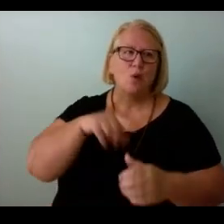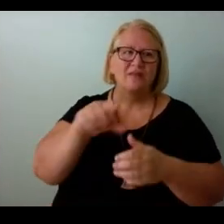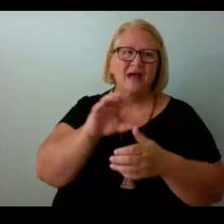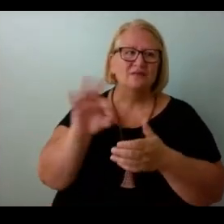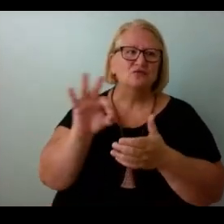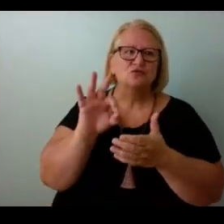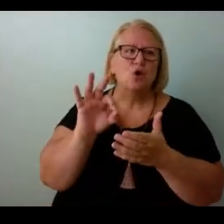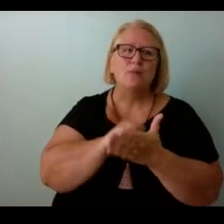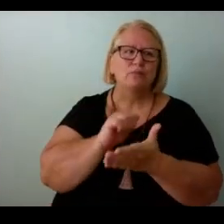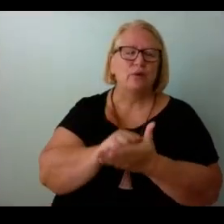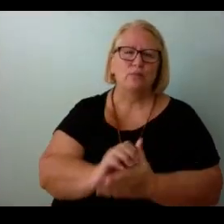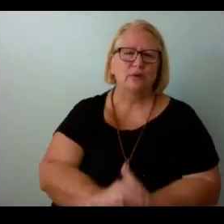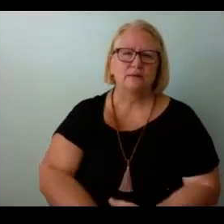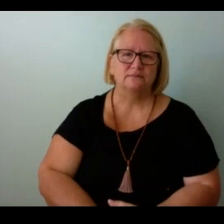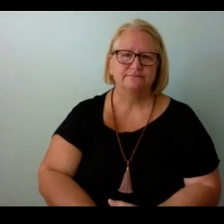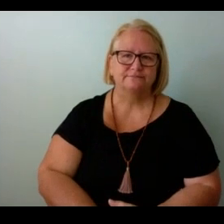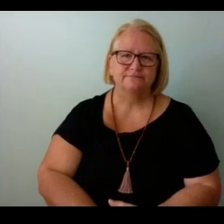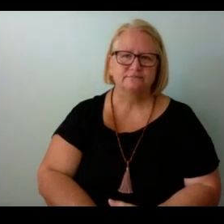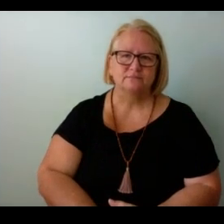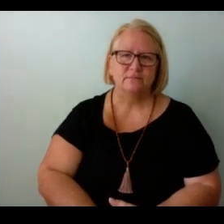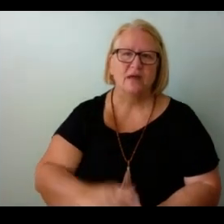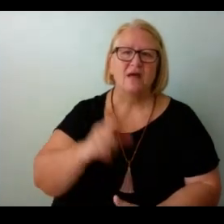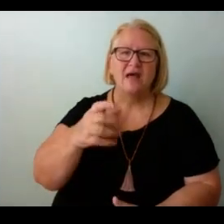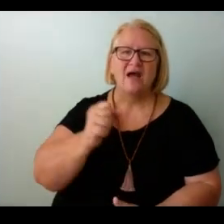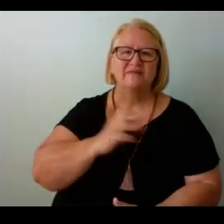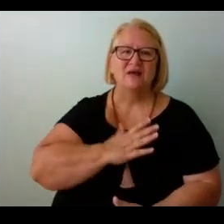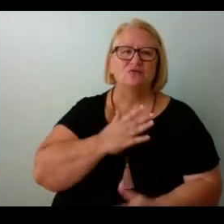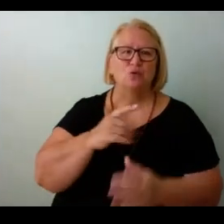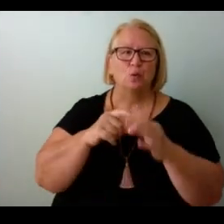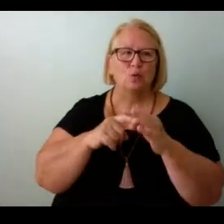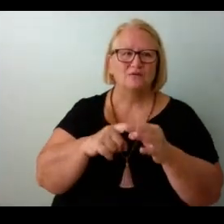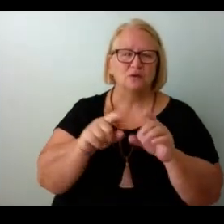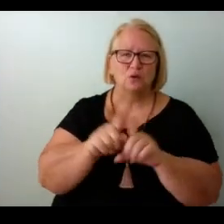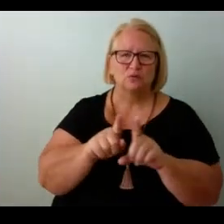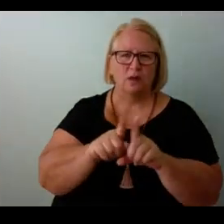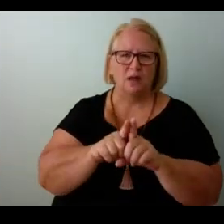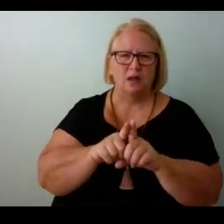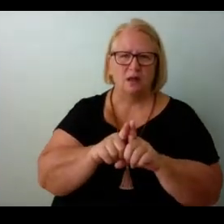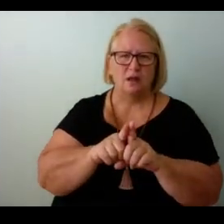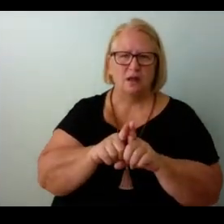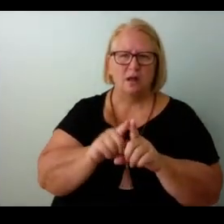There's an interesting question that's come through on the chat around what happens if